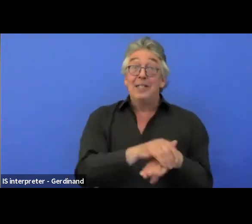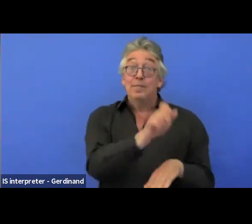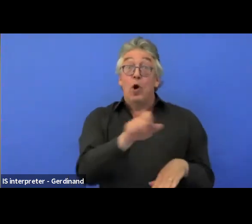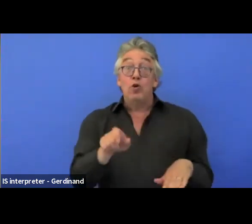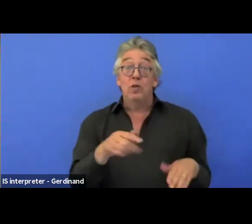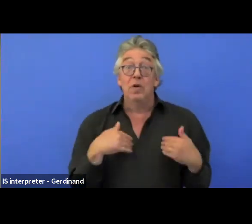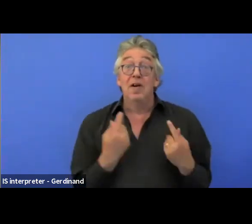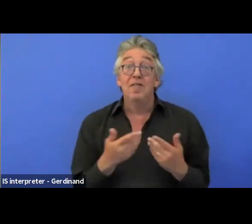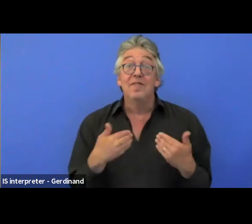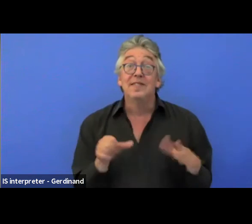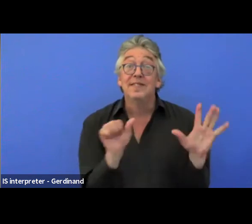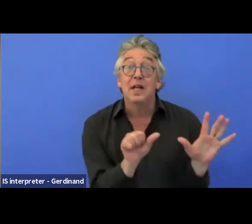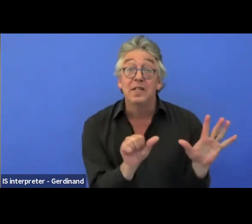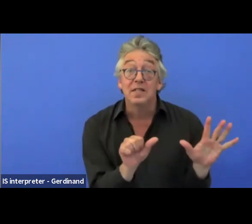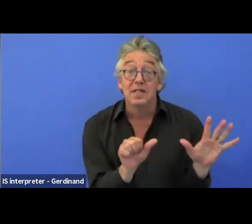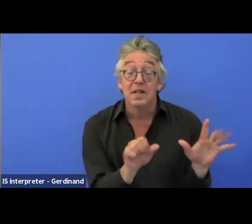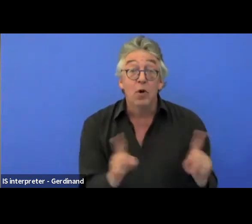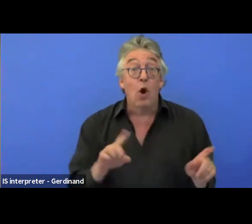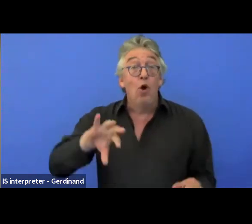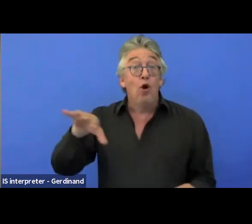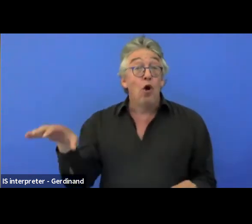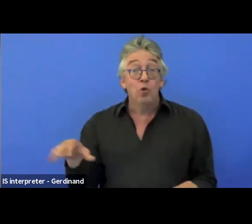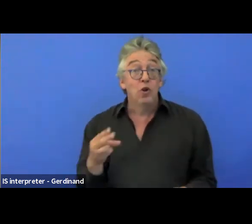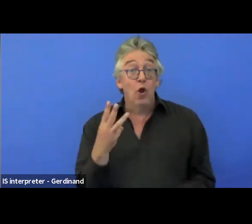And we have 34 countries represented in ANEC.